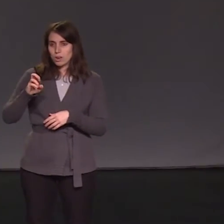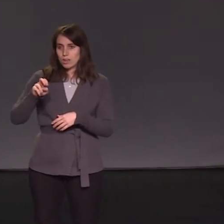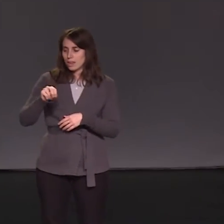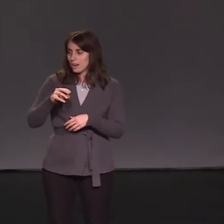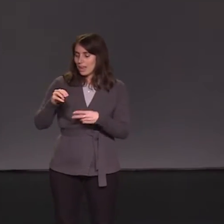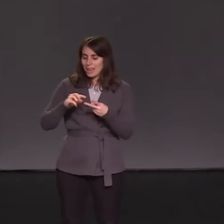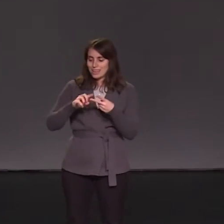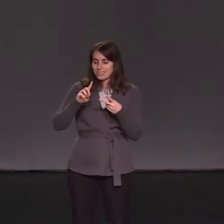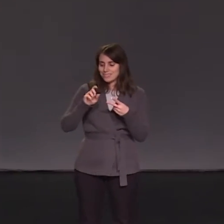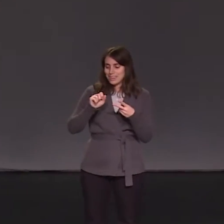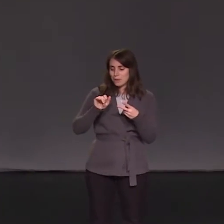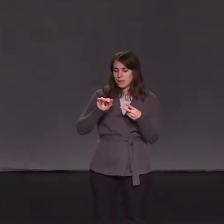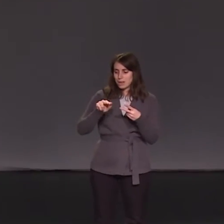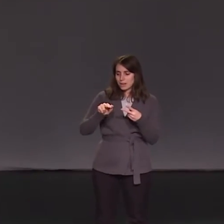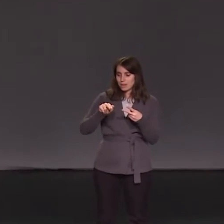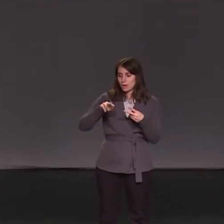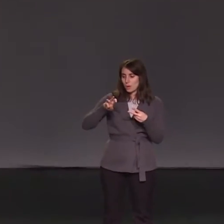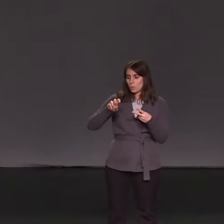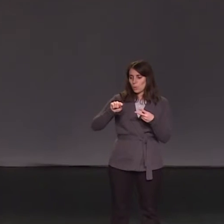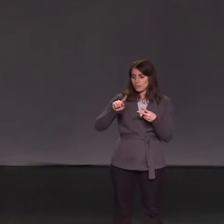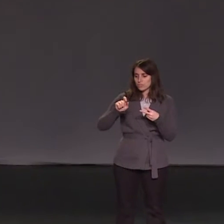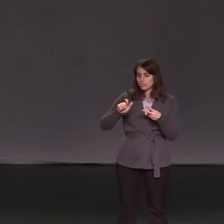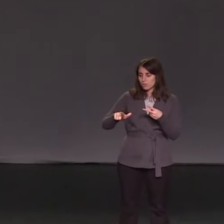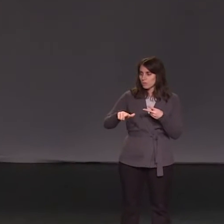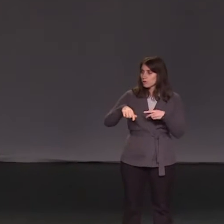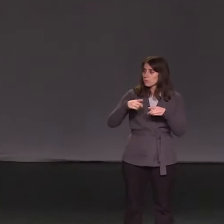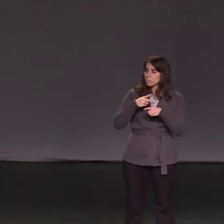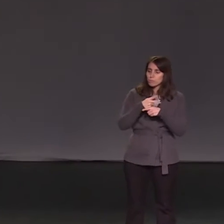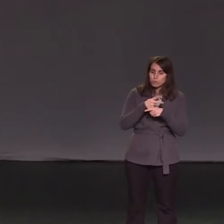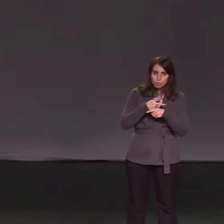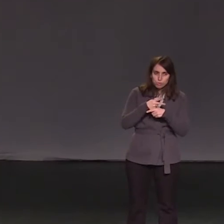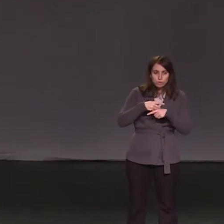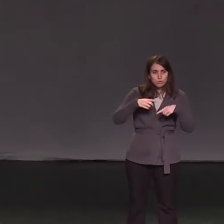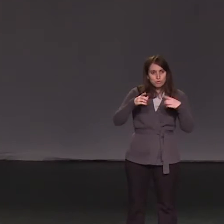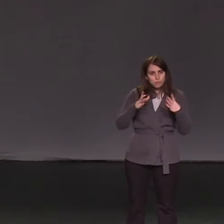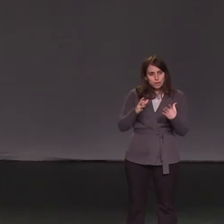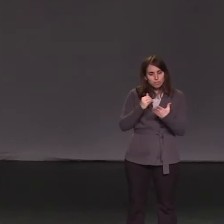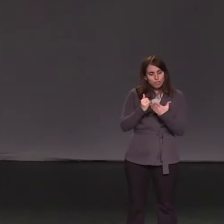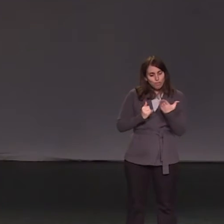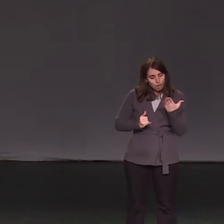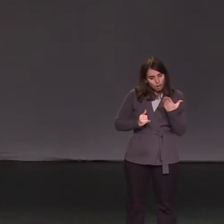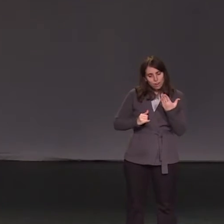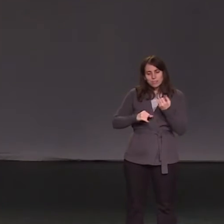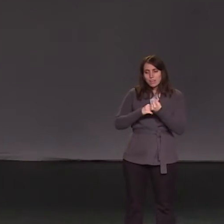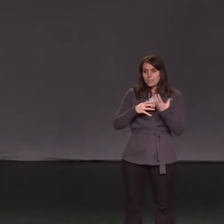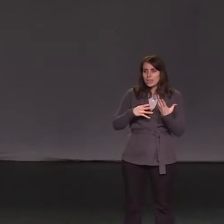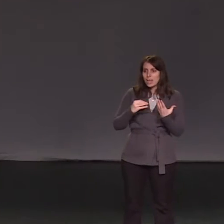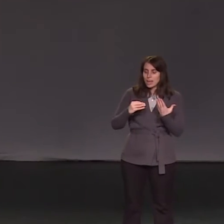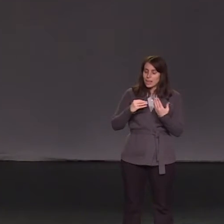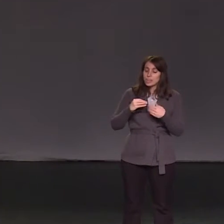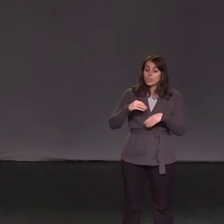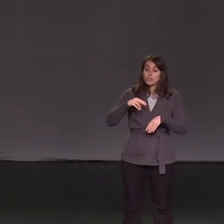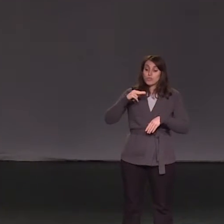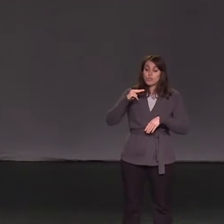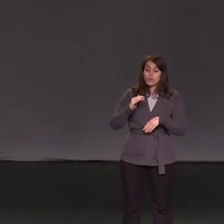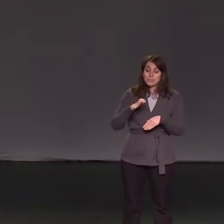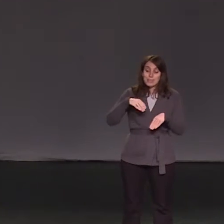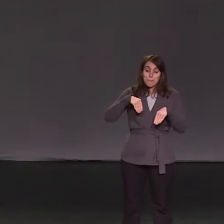Woetzel, Director, Producer, Arts Activist, and New York City Ballet Principal Dancer.